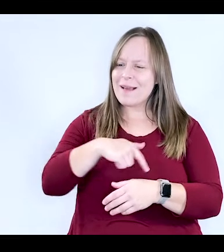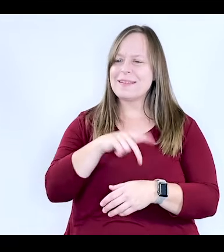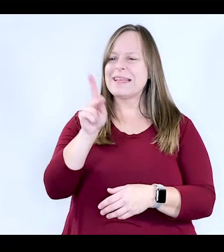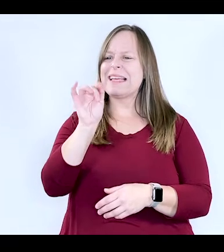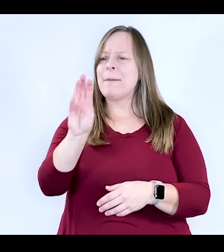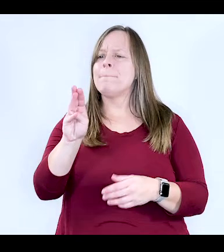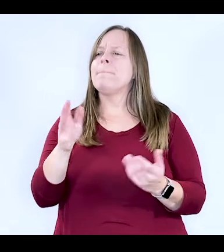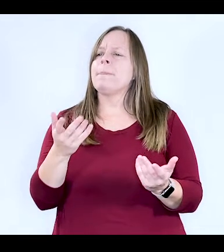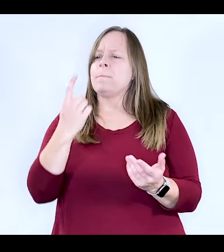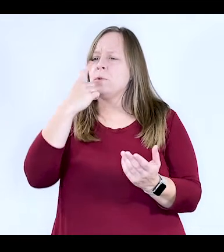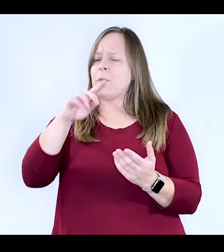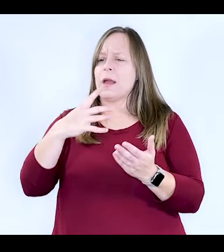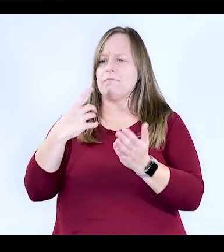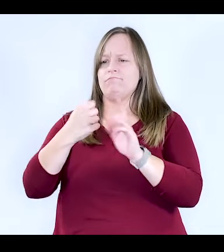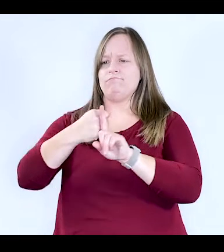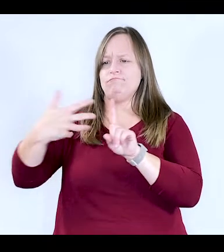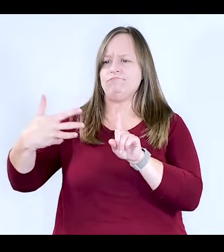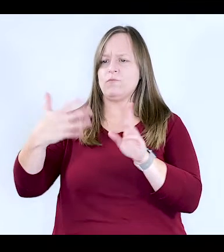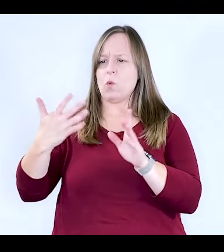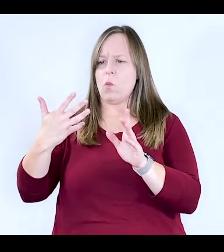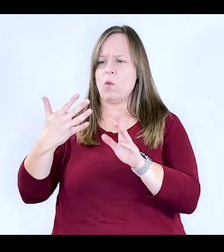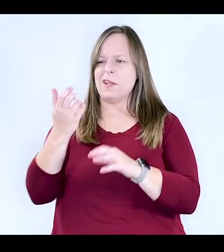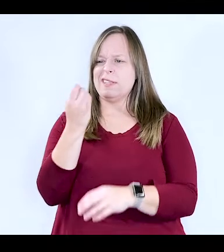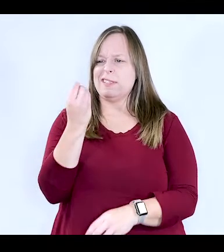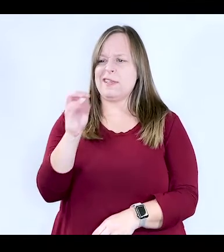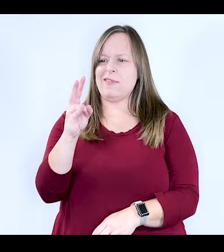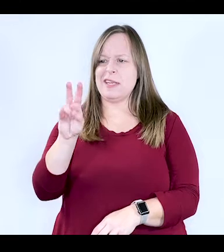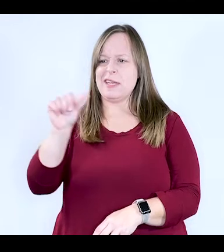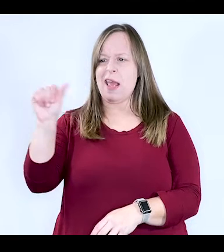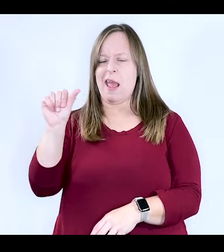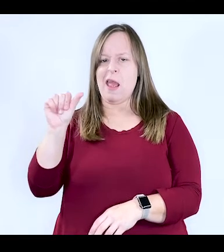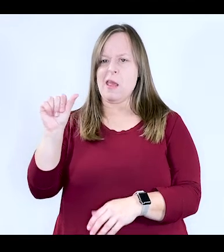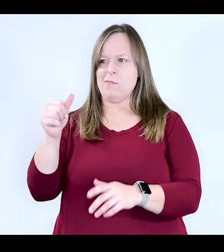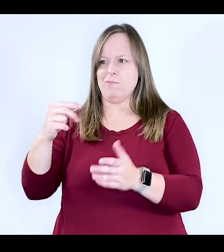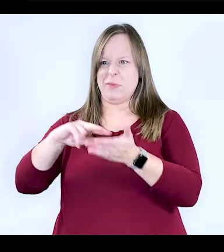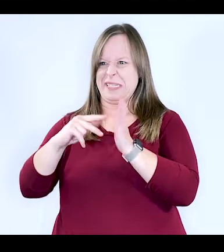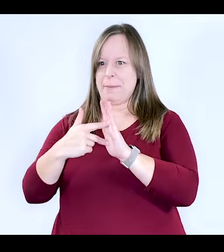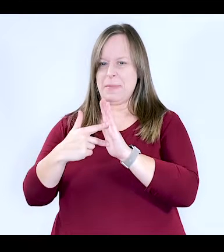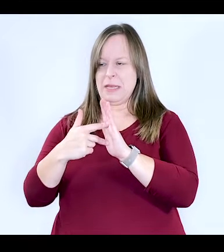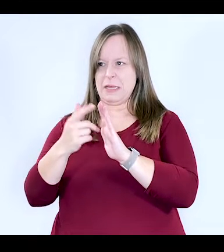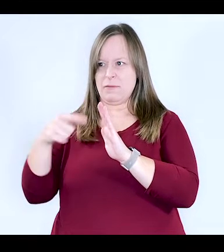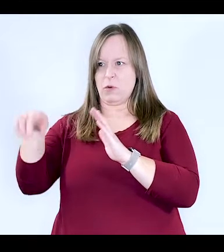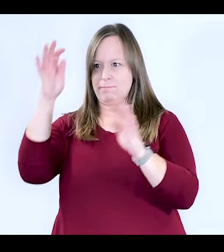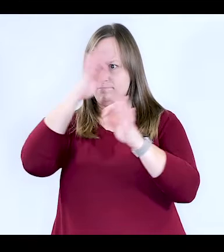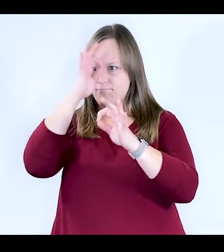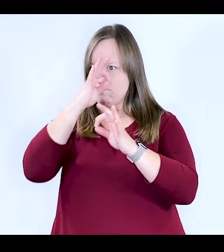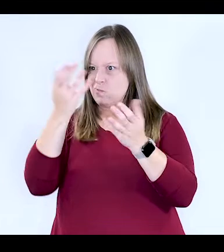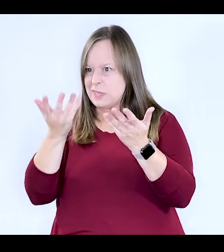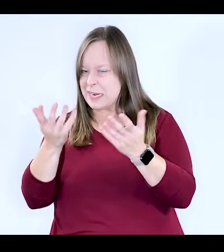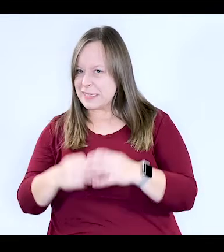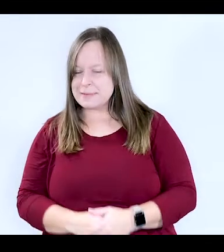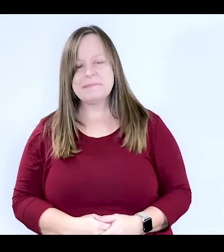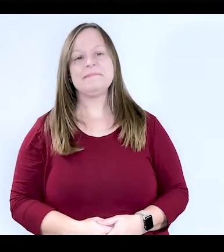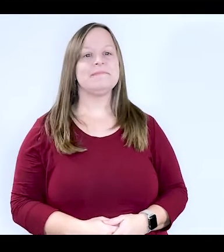Kim, let's start by talking a little bit about 17A guardianship for our audience members who are unfamiliar with the topic.